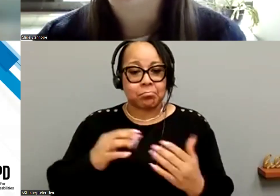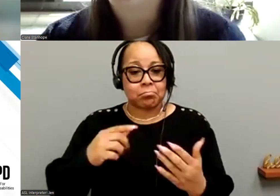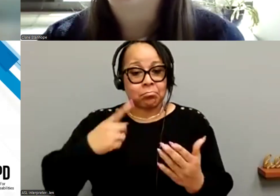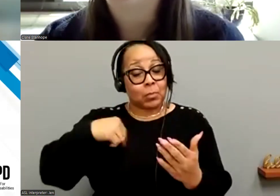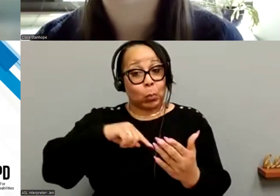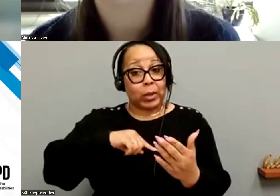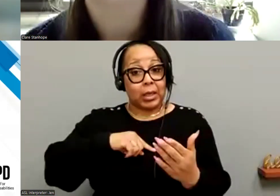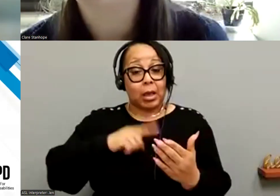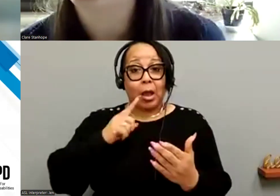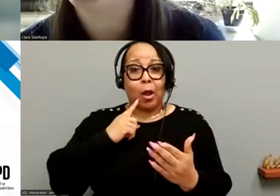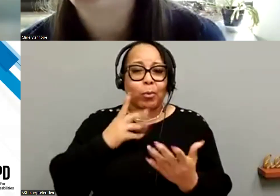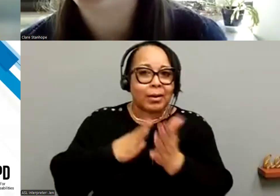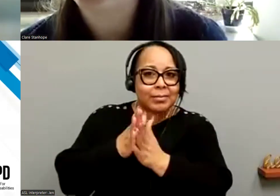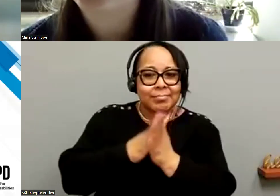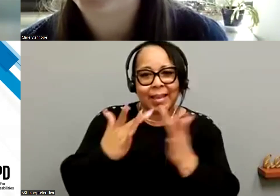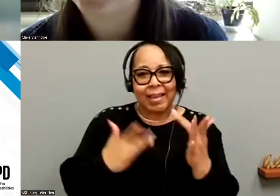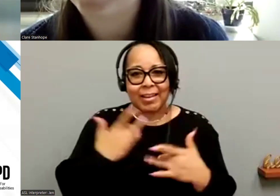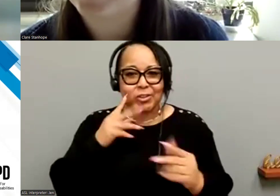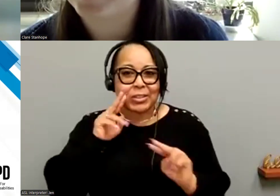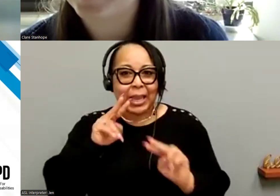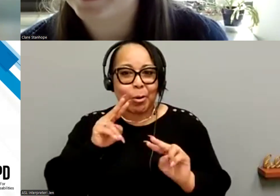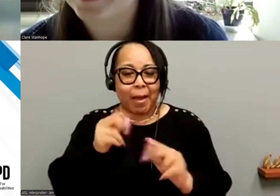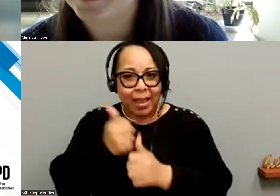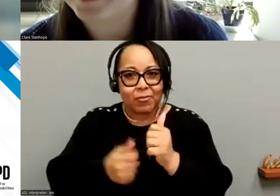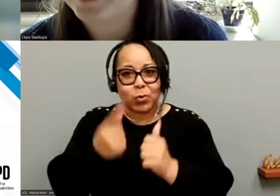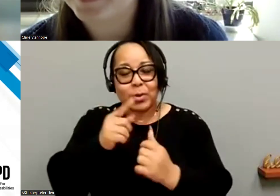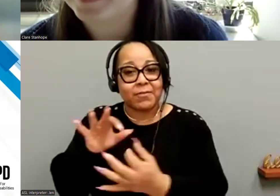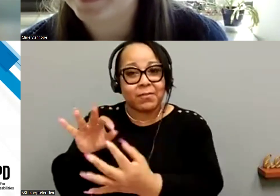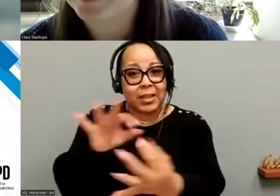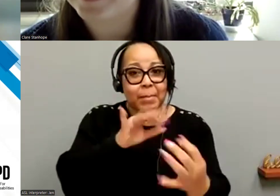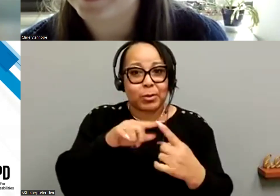13:38:58 anxious to hear about everyone's 13:38:59 feedback to the event to the